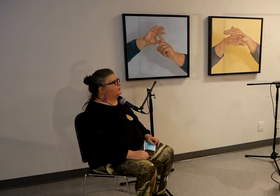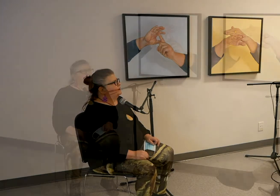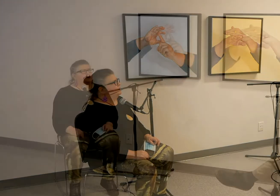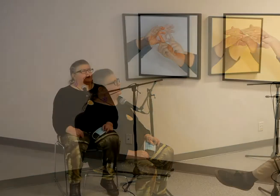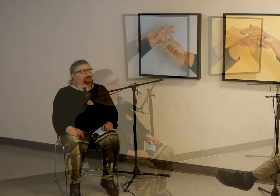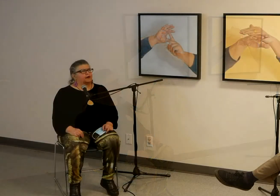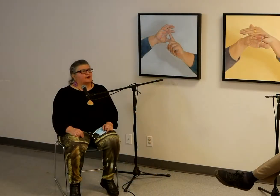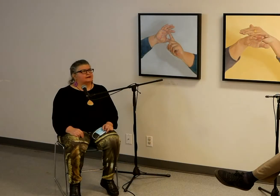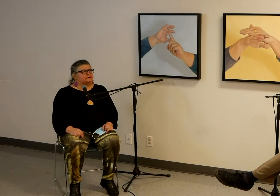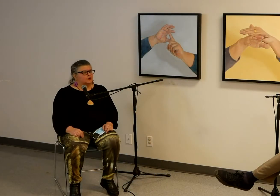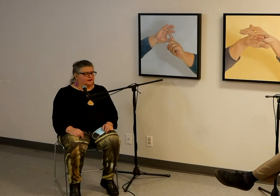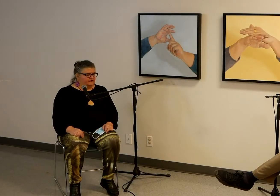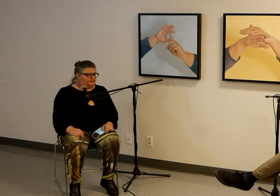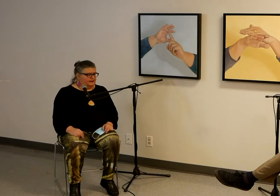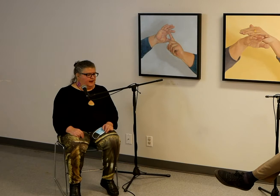how does it affect me.